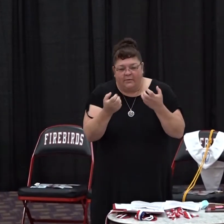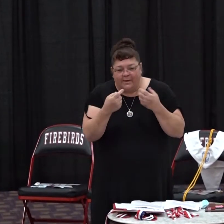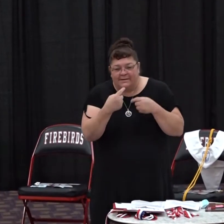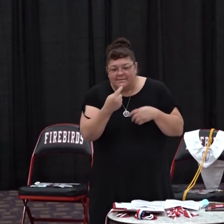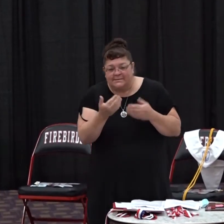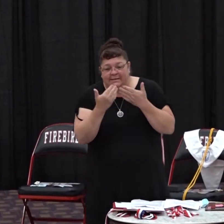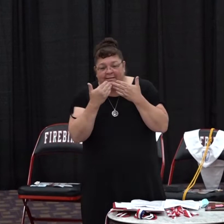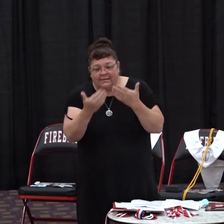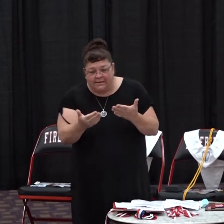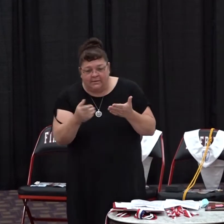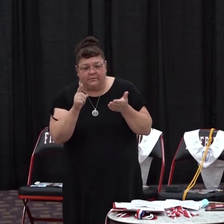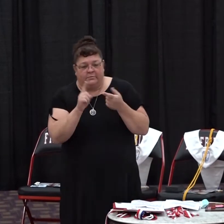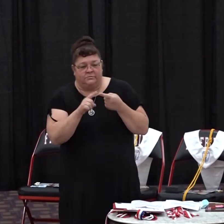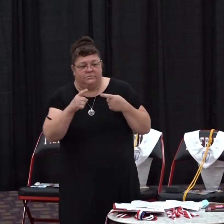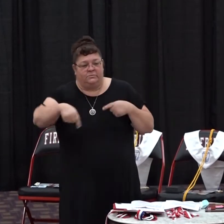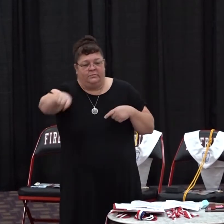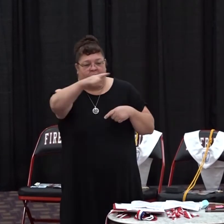So that really benefits the organization.